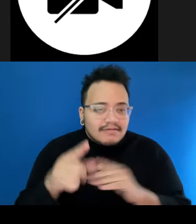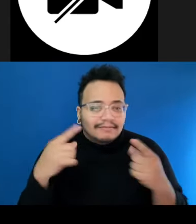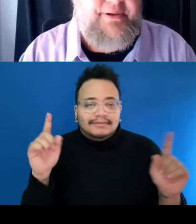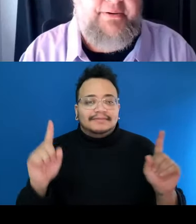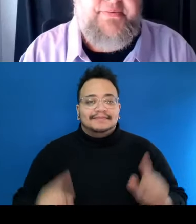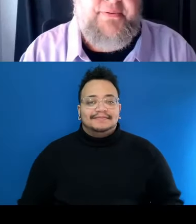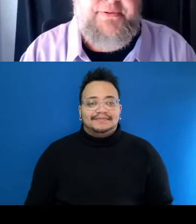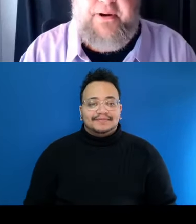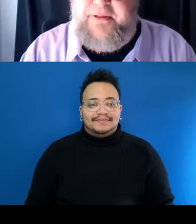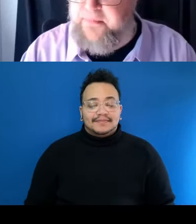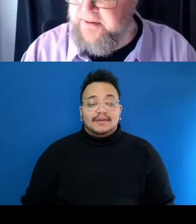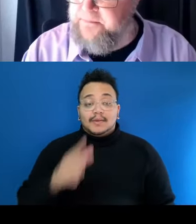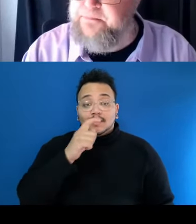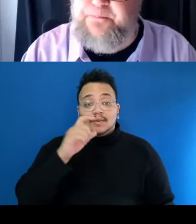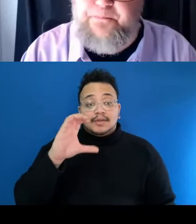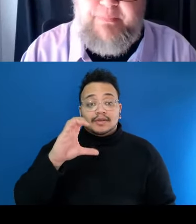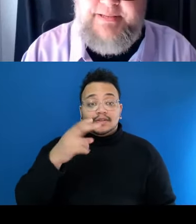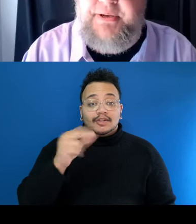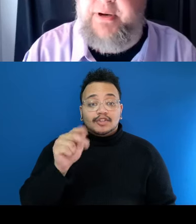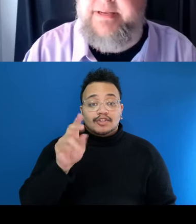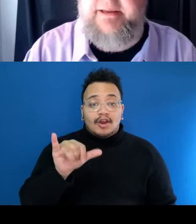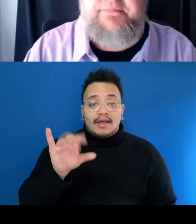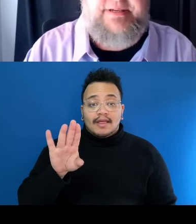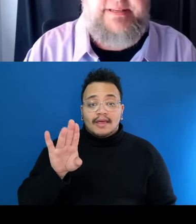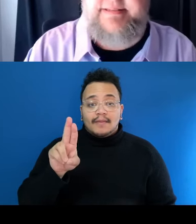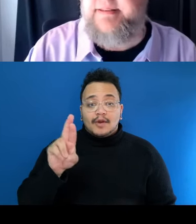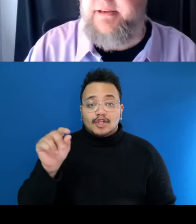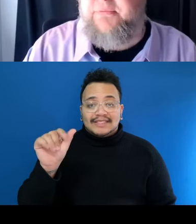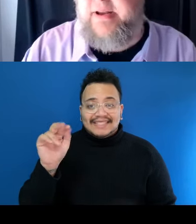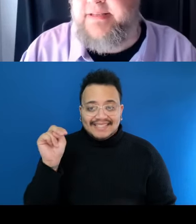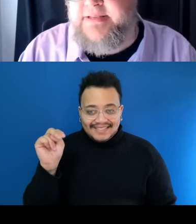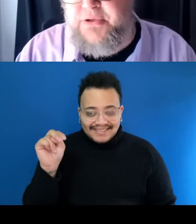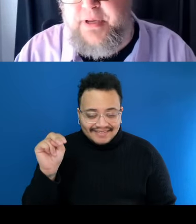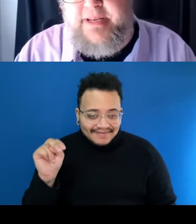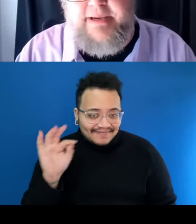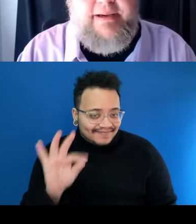Thanks, Loree. That was from Charley Burton. So again, please find us on social media